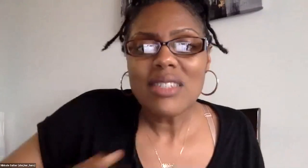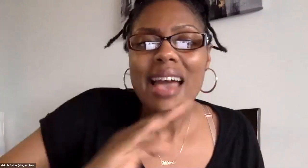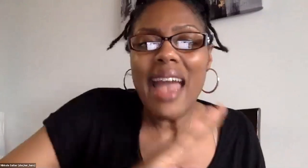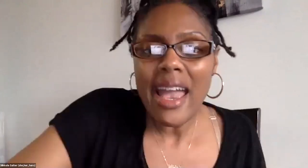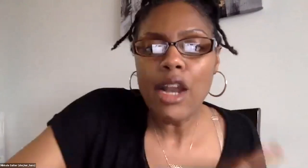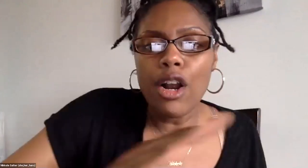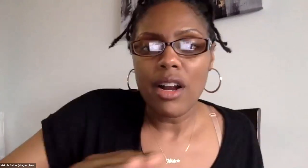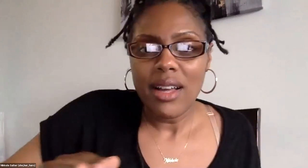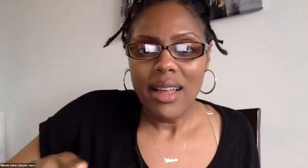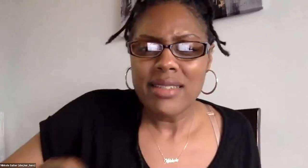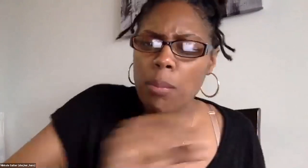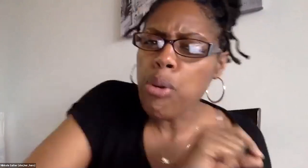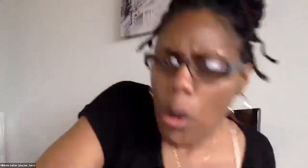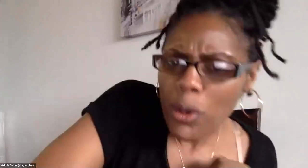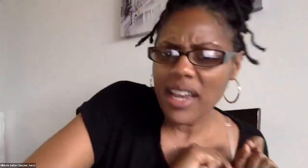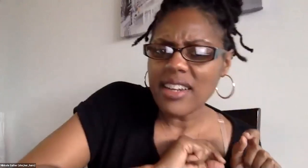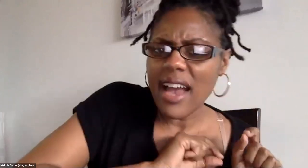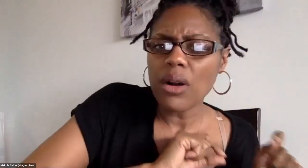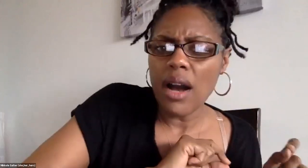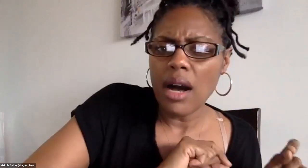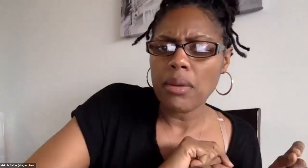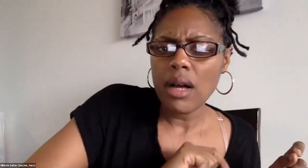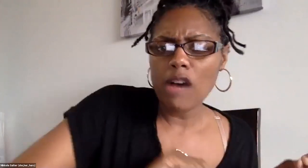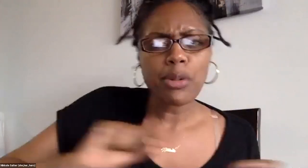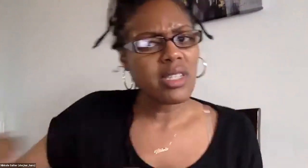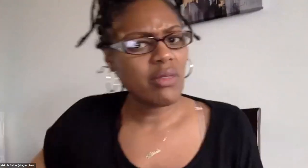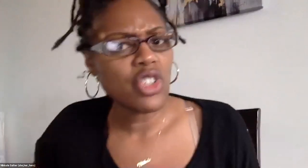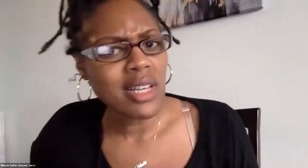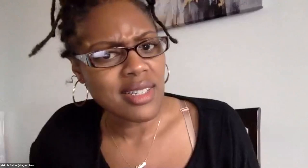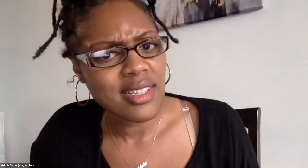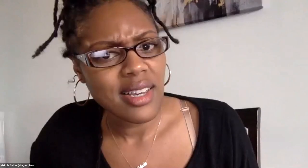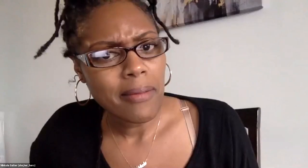just like anger is an appropriate outcome of perceived injustice.